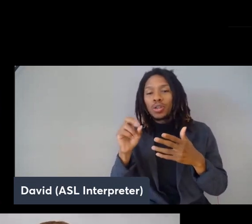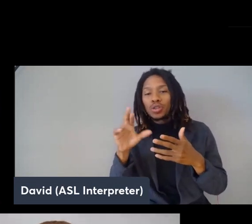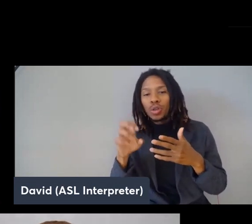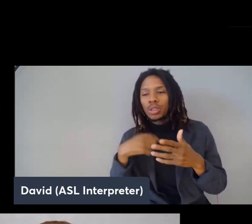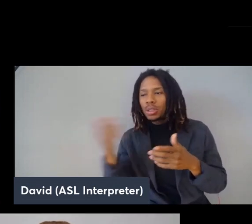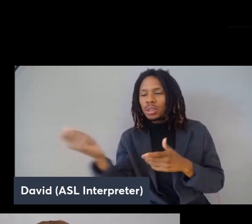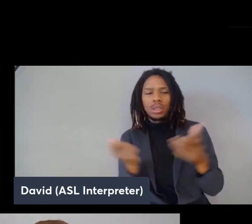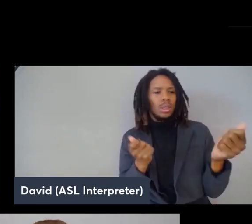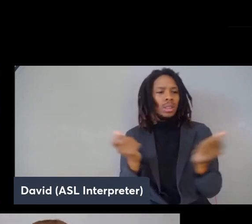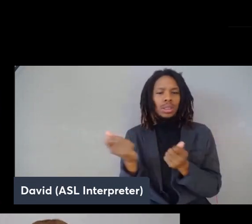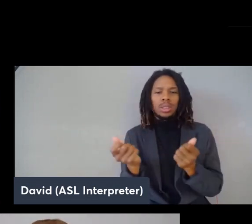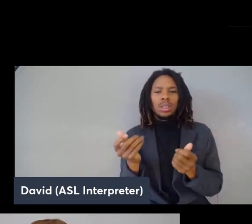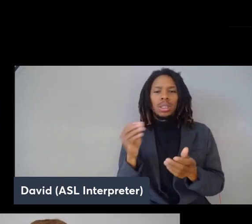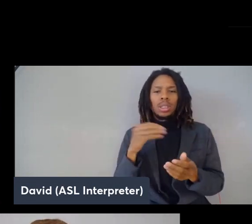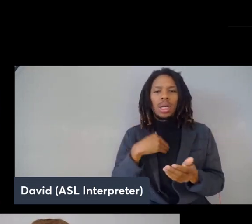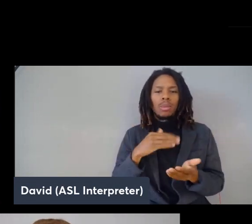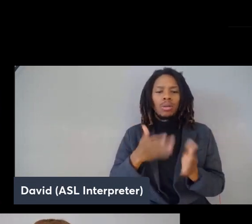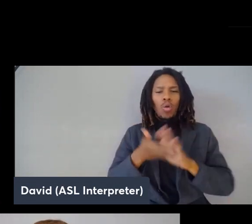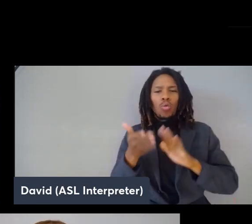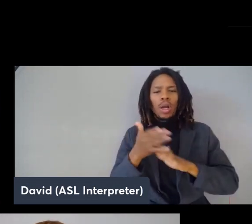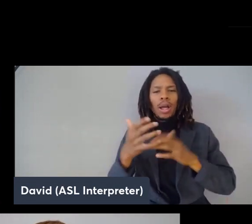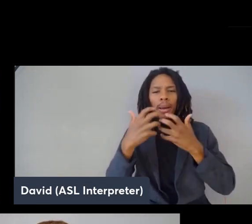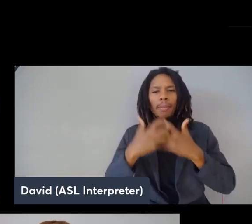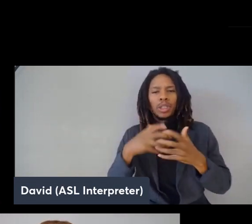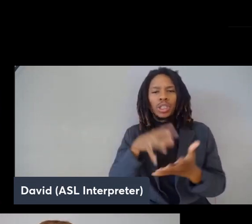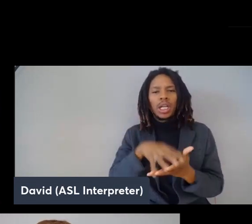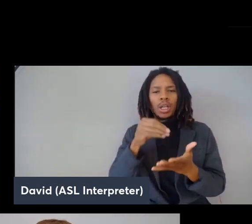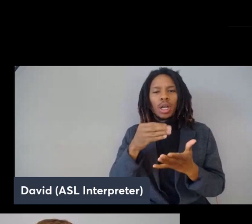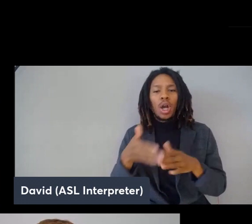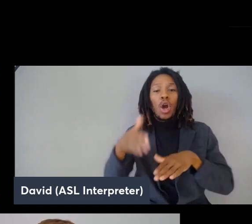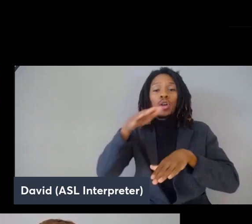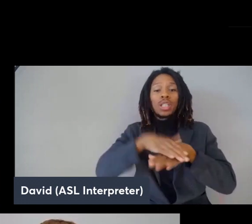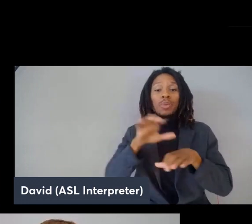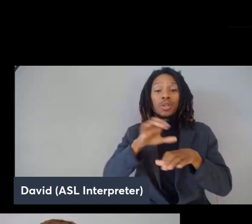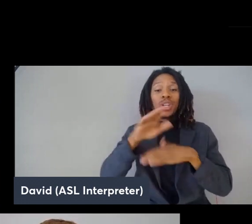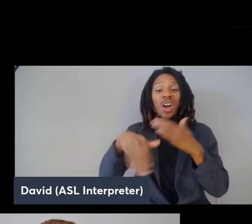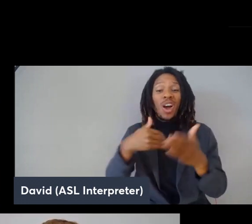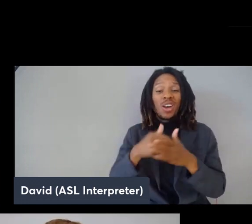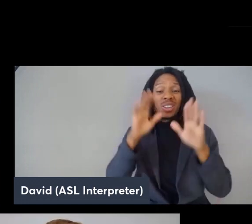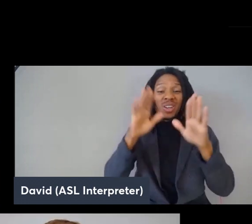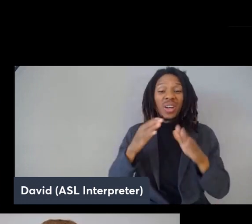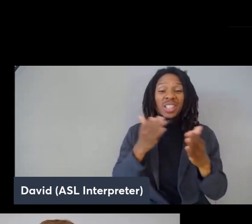I'm gonna run a machine learning across on top of it using all the great services Amazon Web Services gives me.